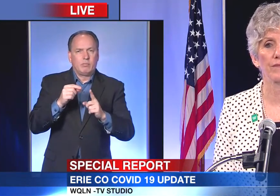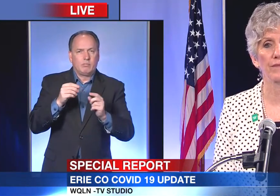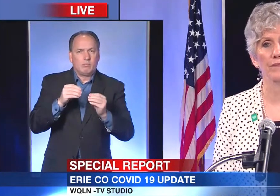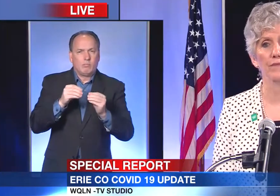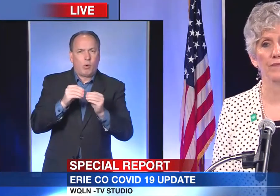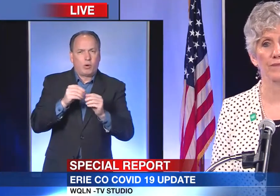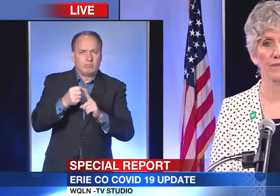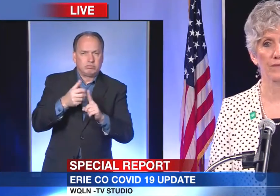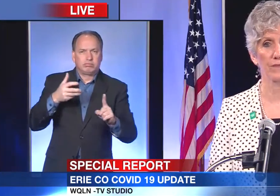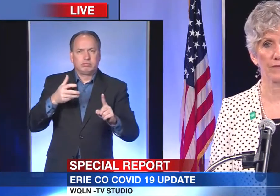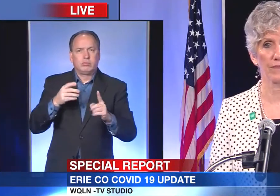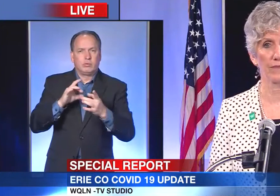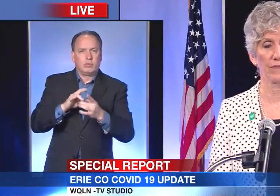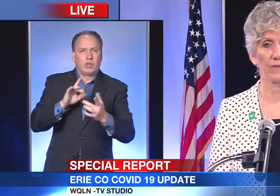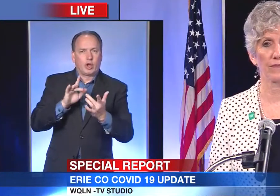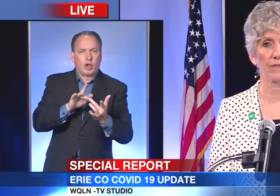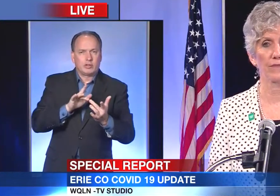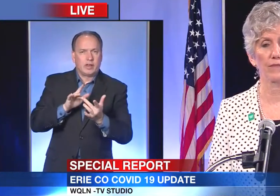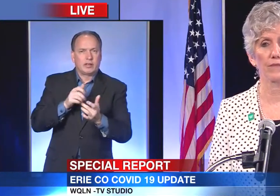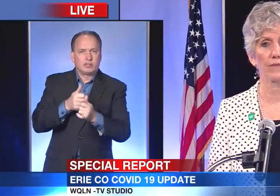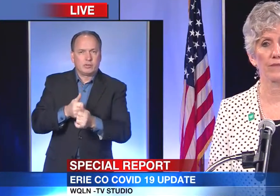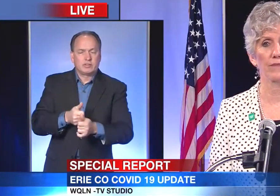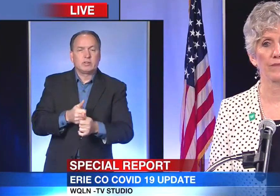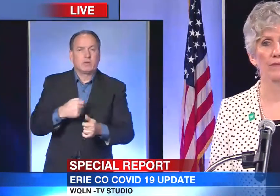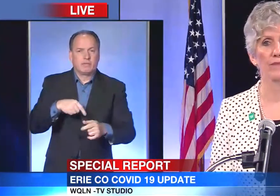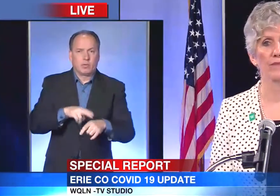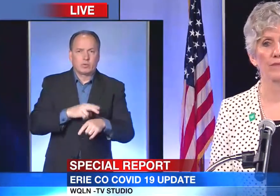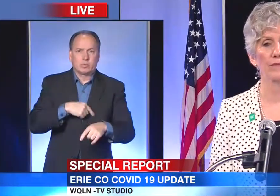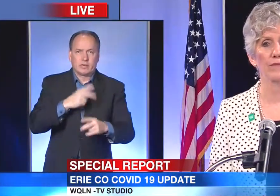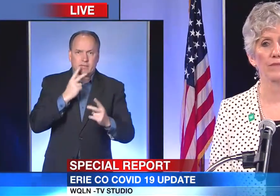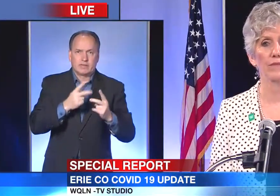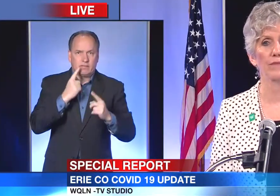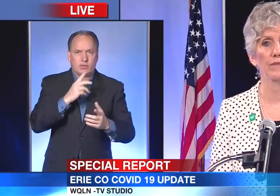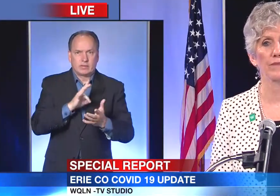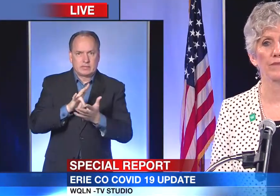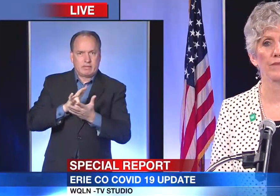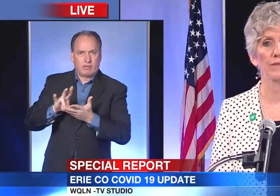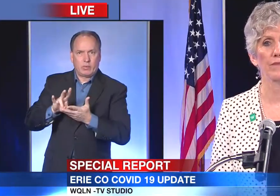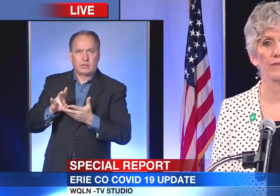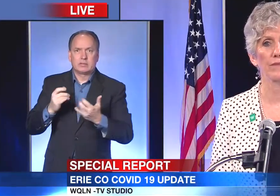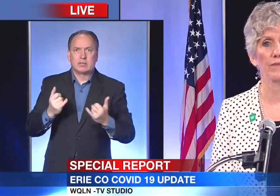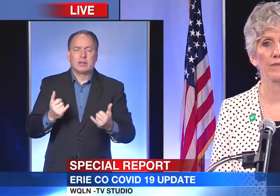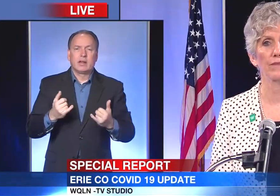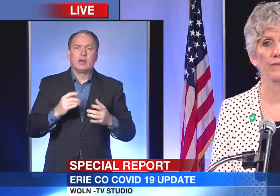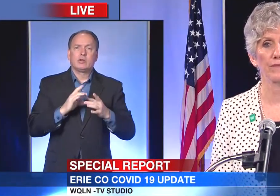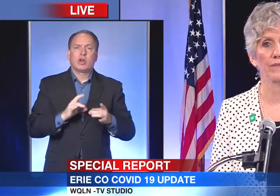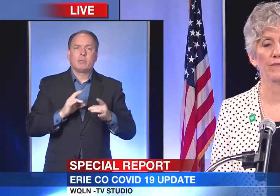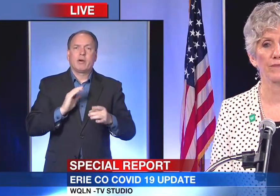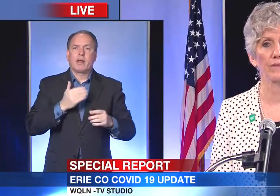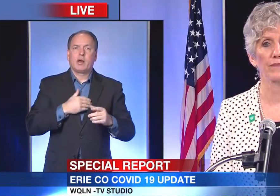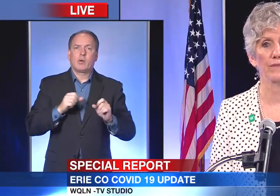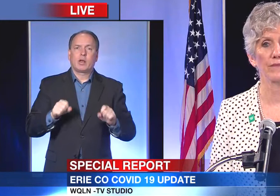IT'S JOEL NATALE. A LITTLE BIT DEEPER ON CONTACT TRACING. OF COURSE WE'VE BEEN SEEING THAT